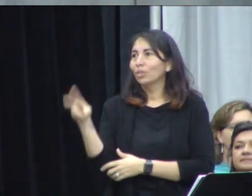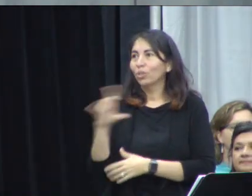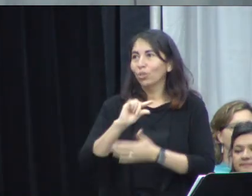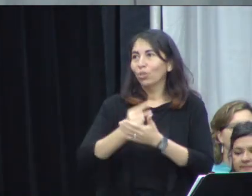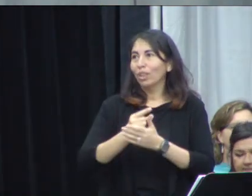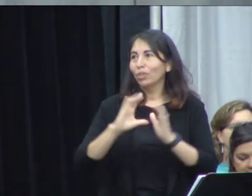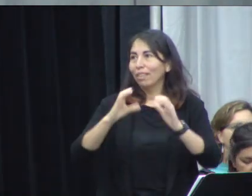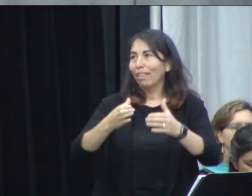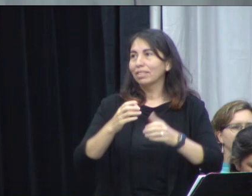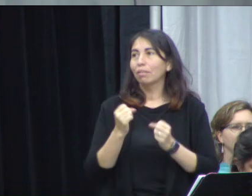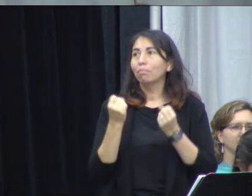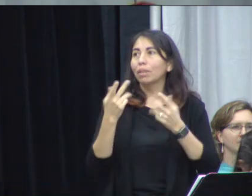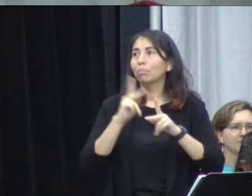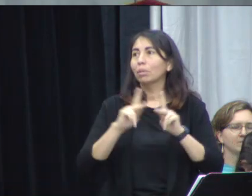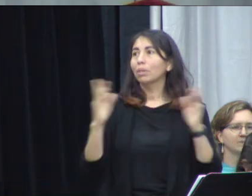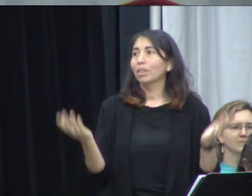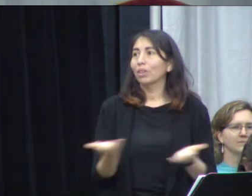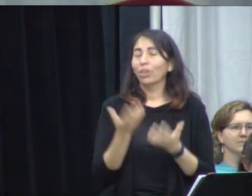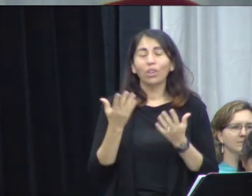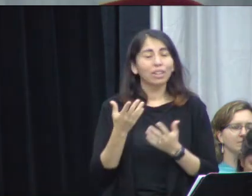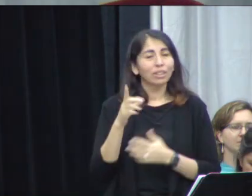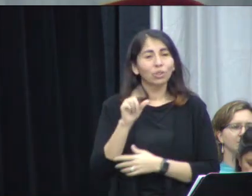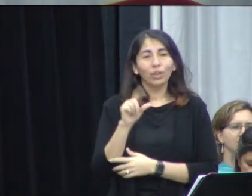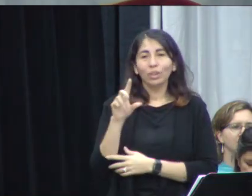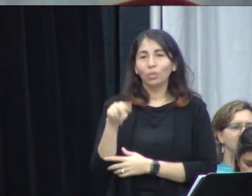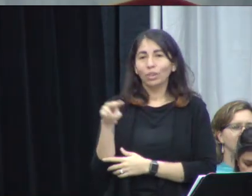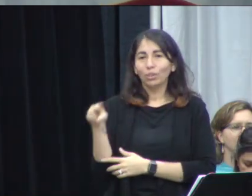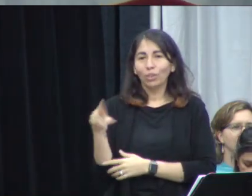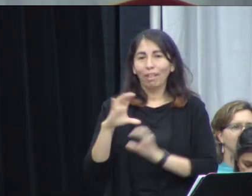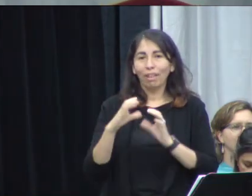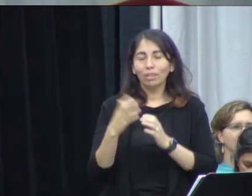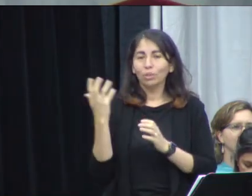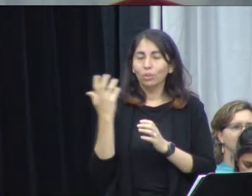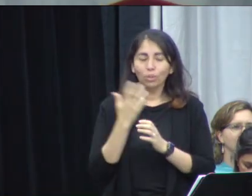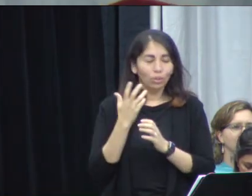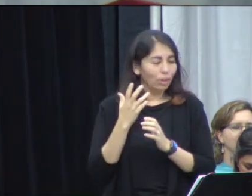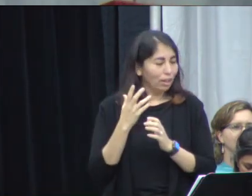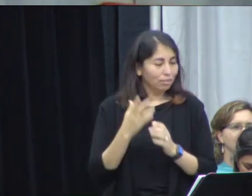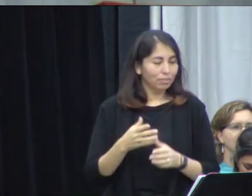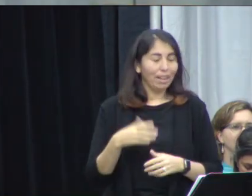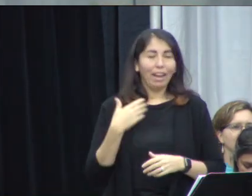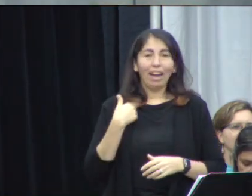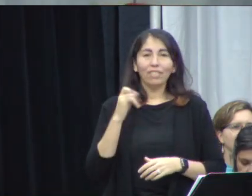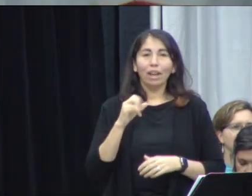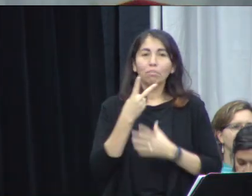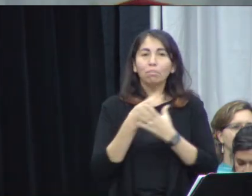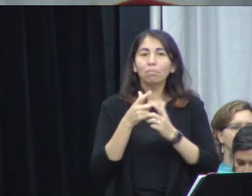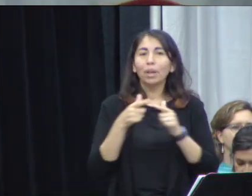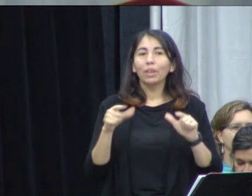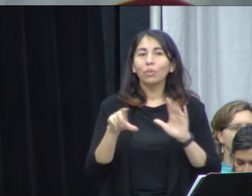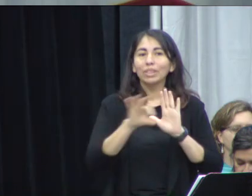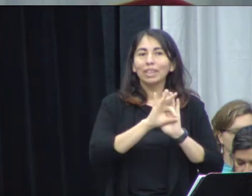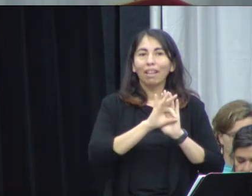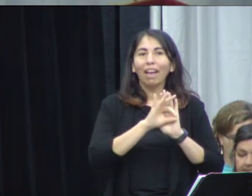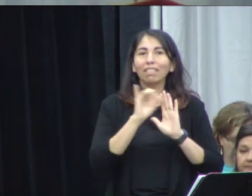Many of us in the 2022 class obtained the bilingual seal. The bilingual seal goes way back to kindergarten.